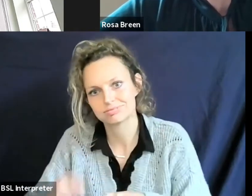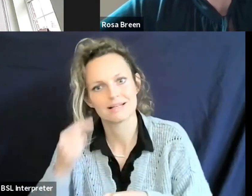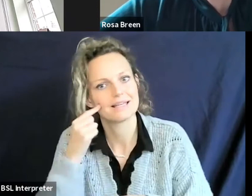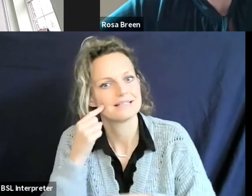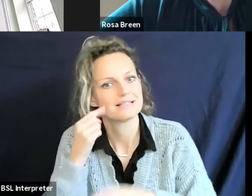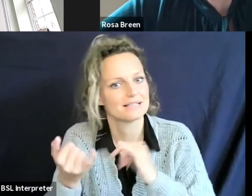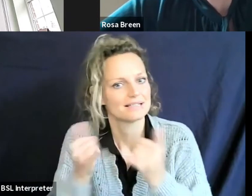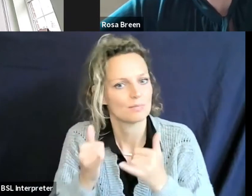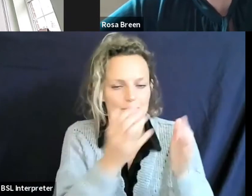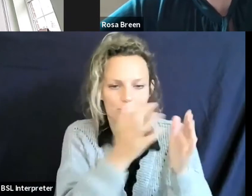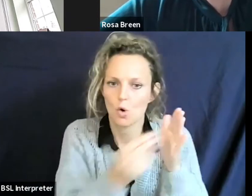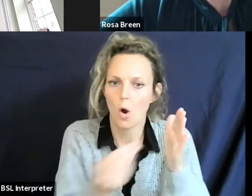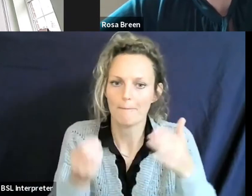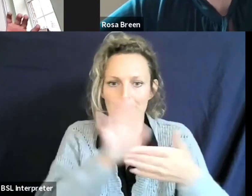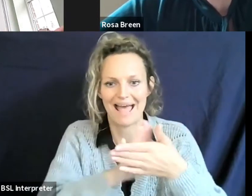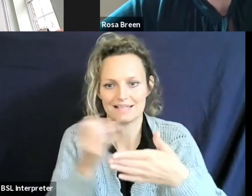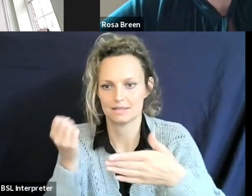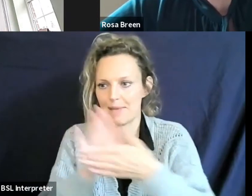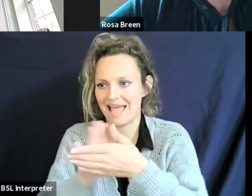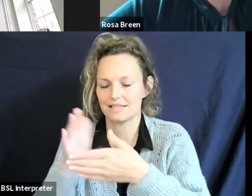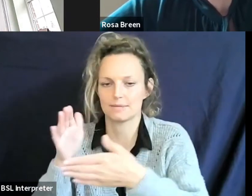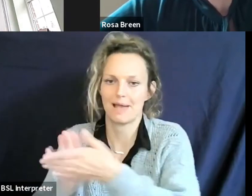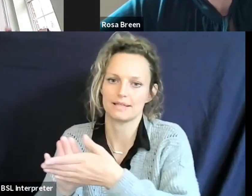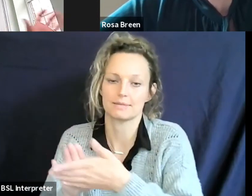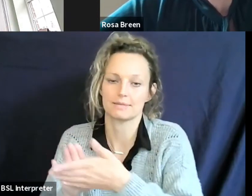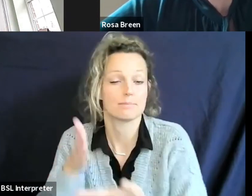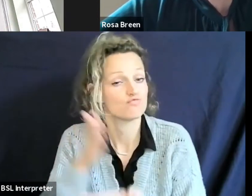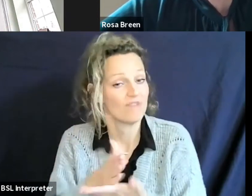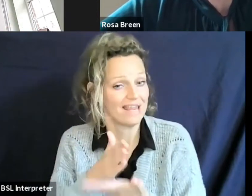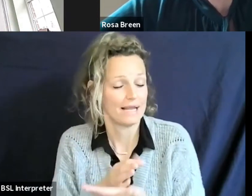a time investment that you have make.